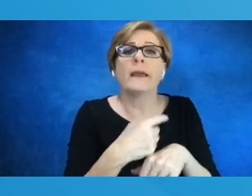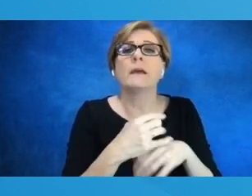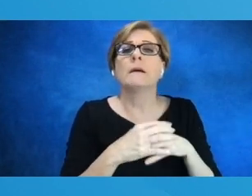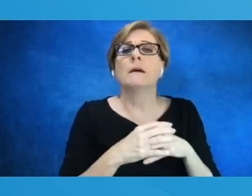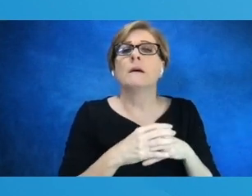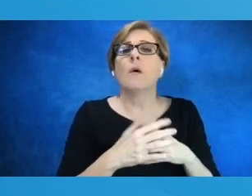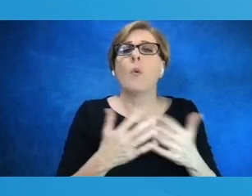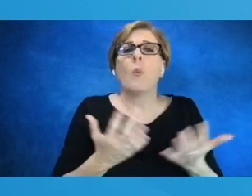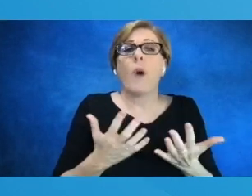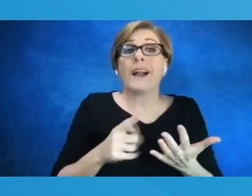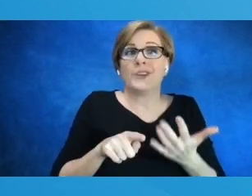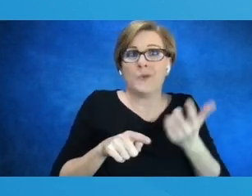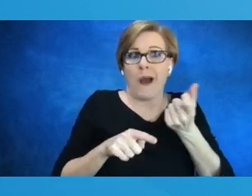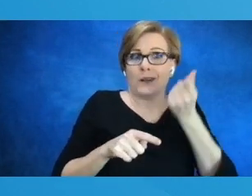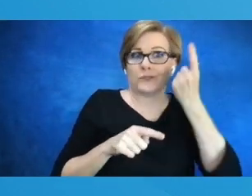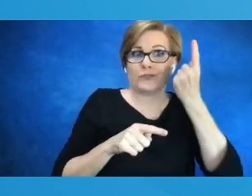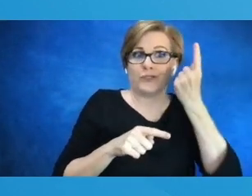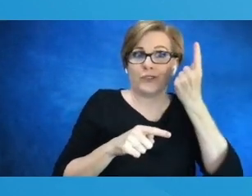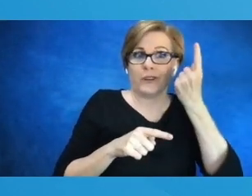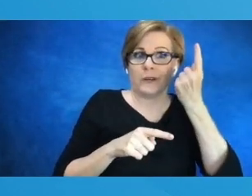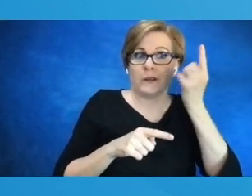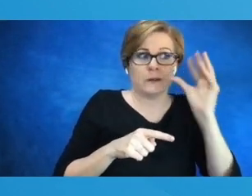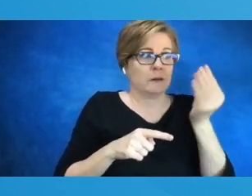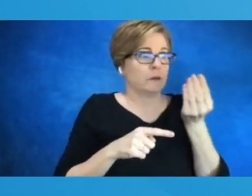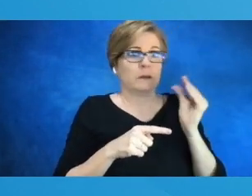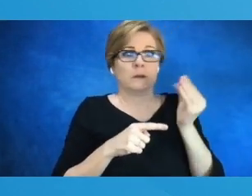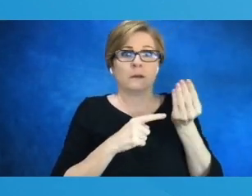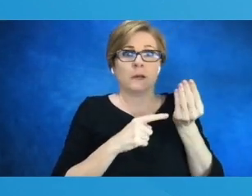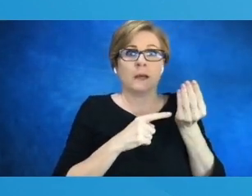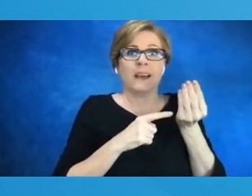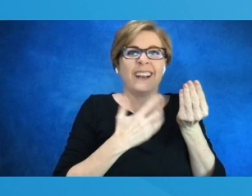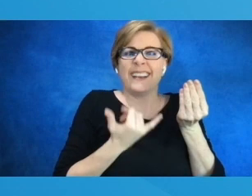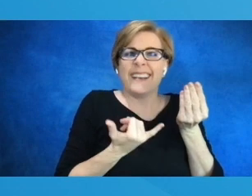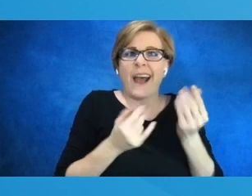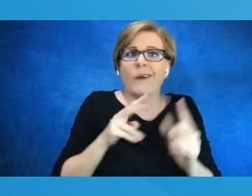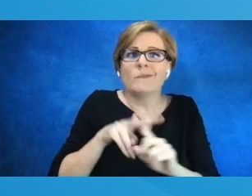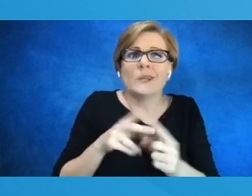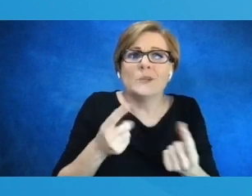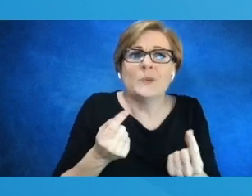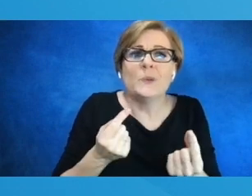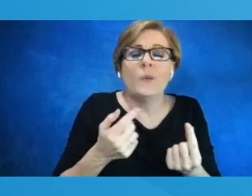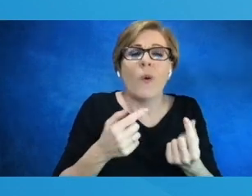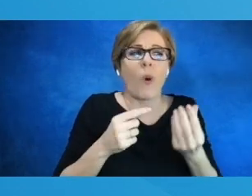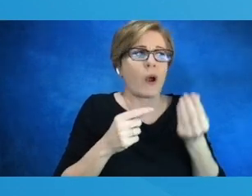do or maybe what you wonder. I'll give you a few moments to do that.